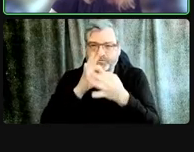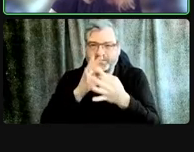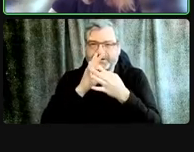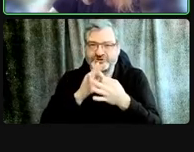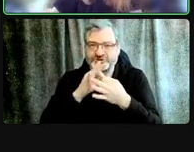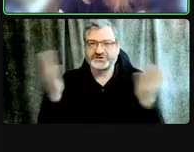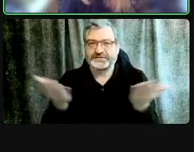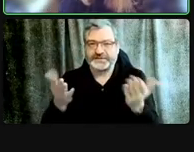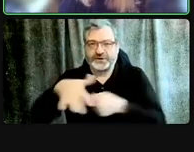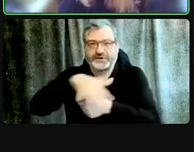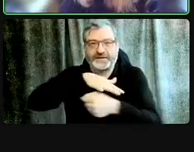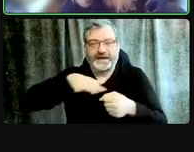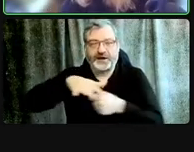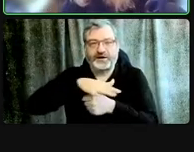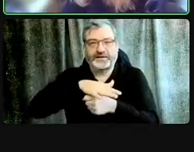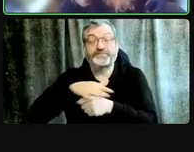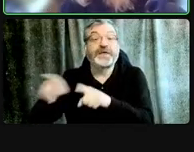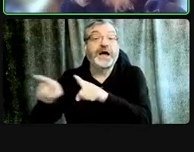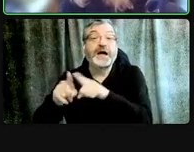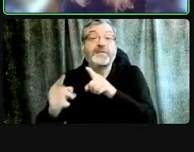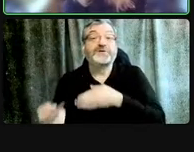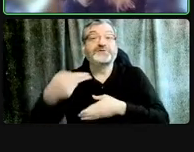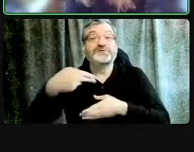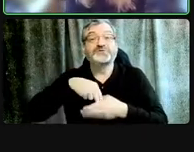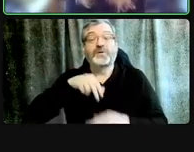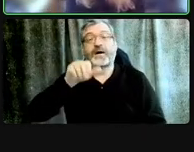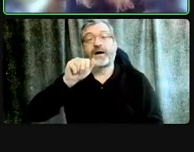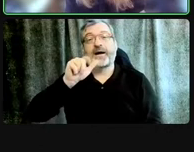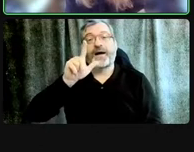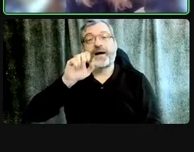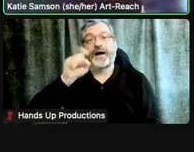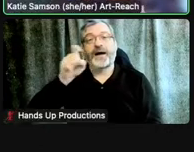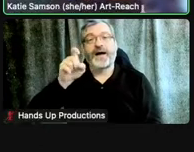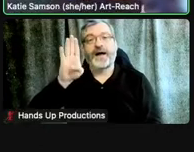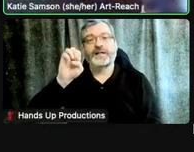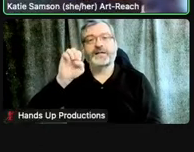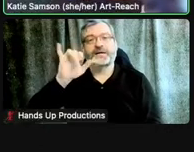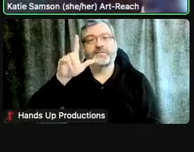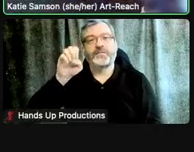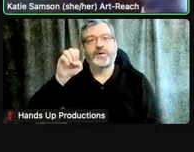I'm also joined by my Outreach colleague Alex Boyle assisting with technology.